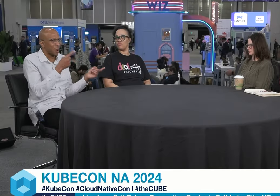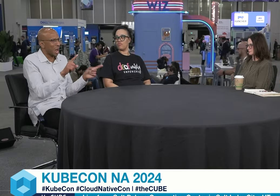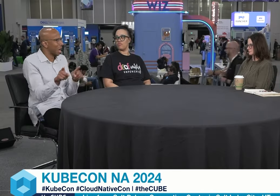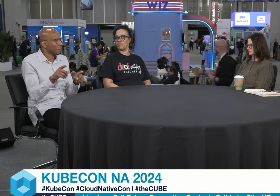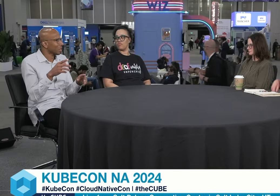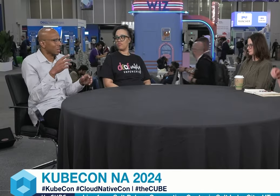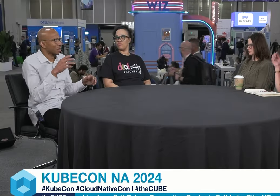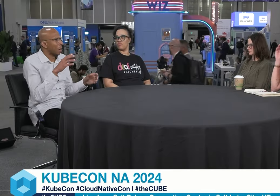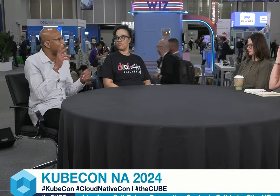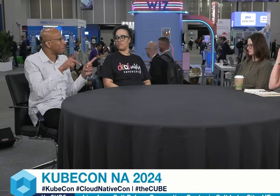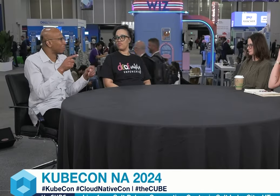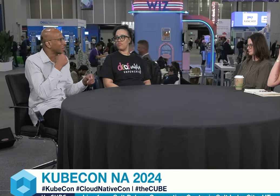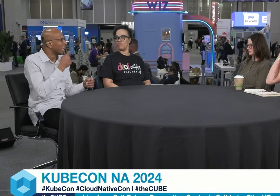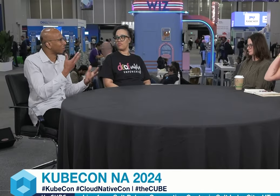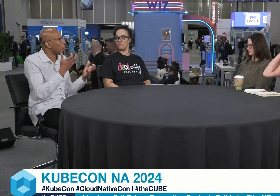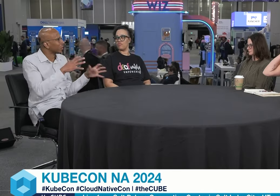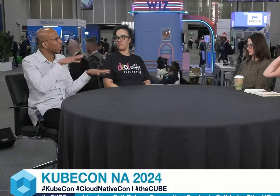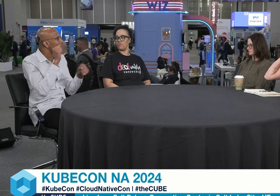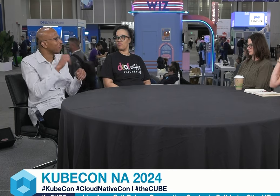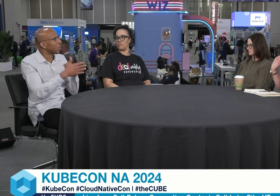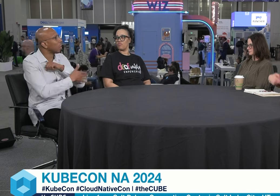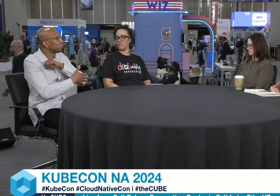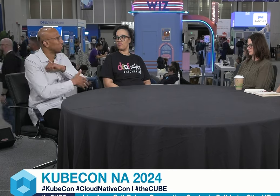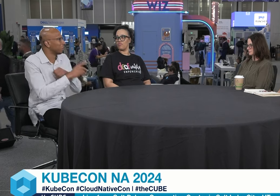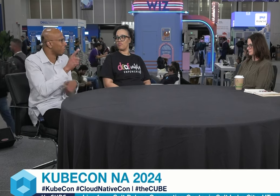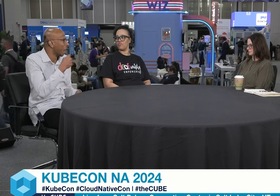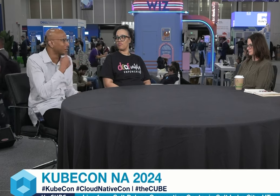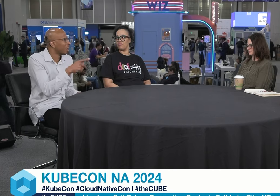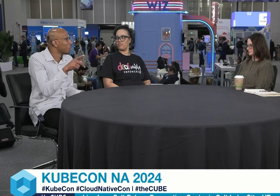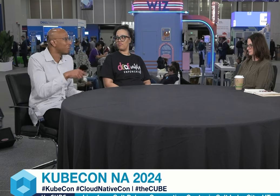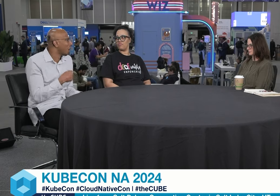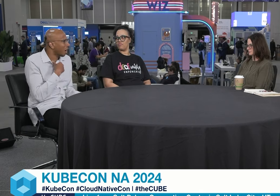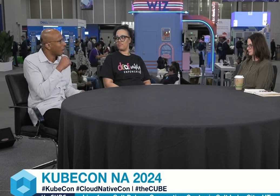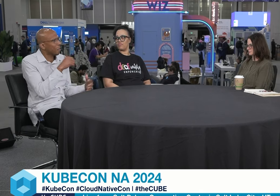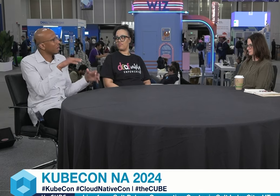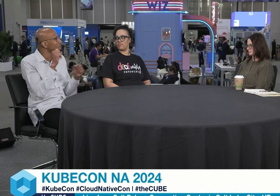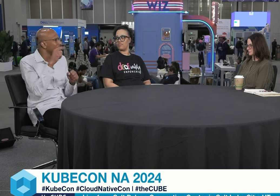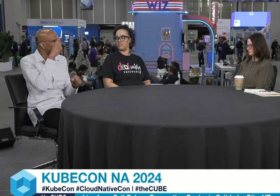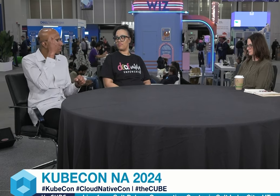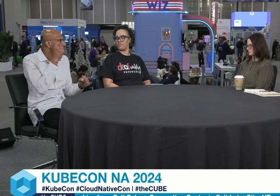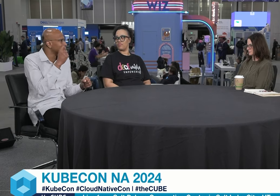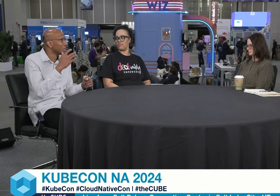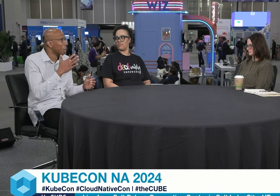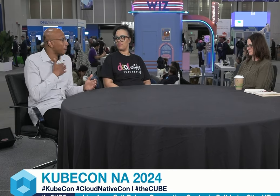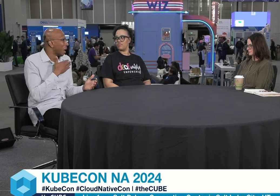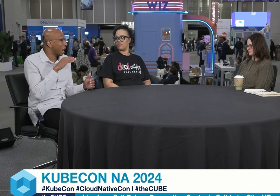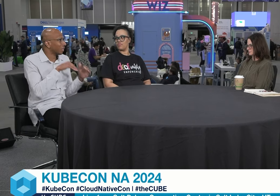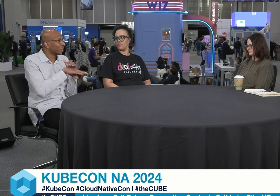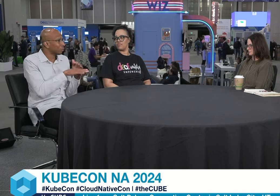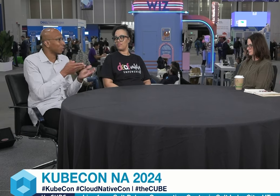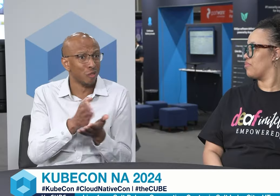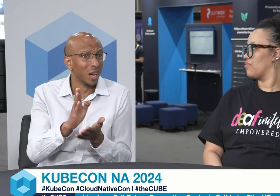but I do know that lots of people say they want to leave the country after what's happened recently,